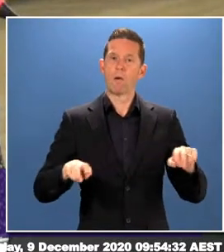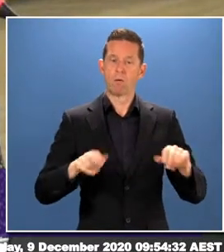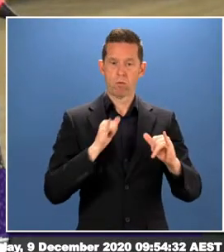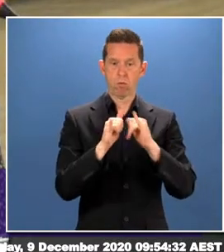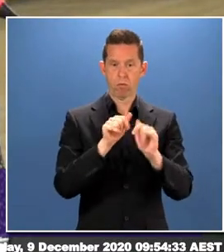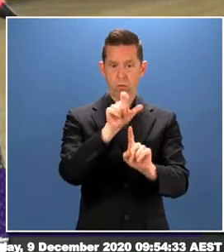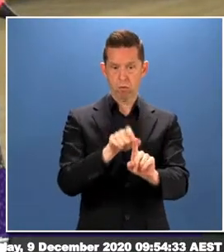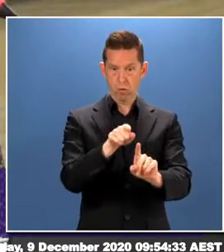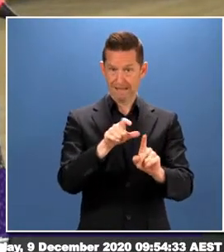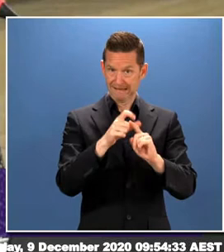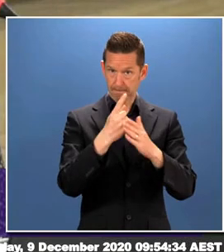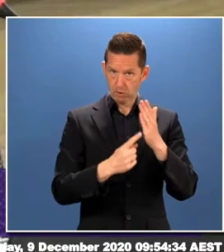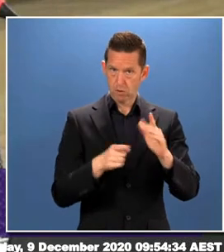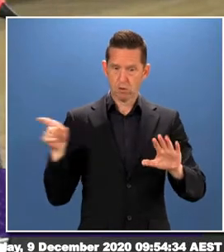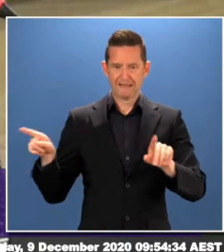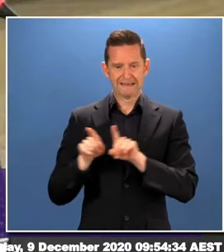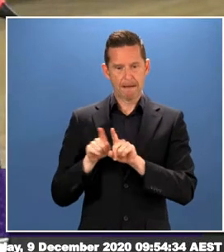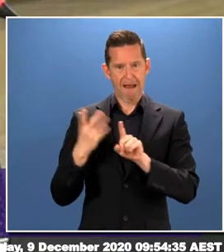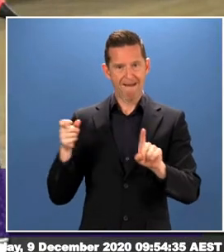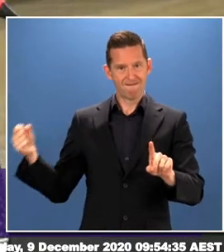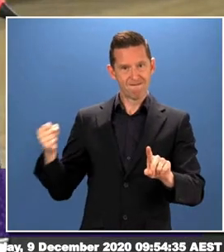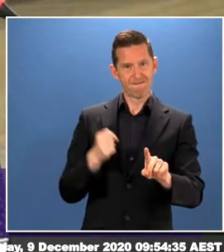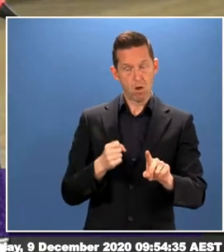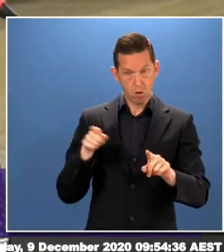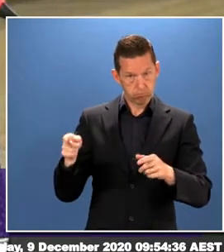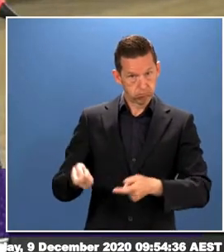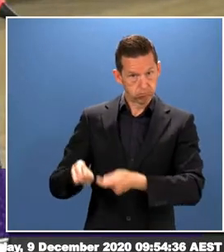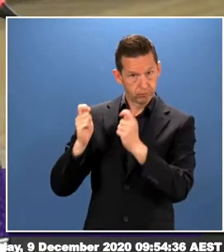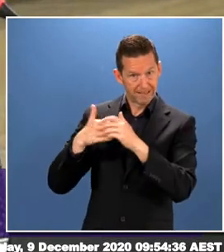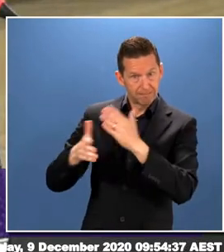with disability, was that mentioned at all in the context of the Summit? Absolutely.